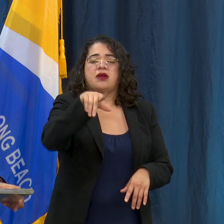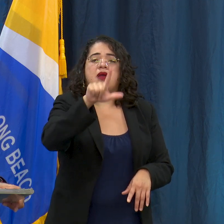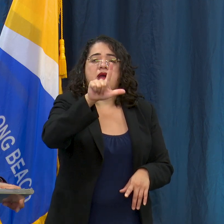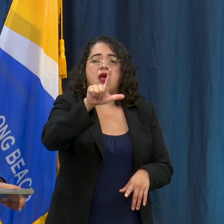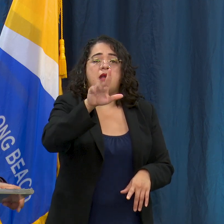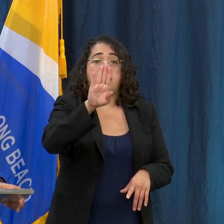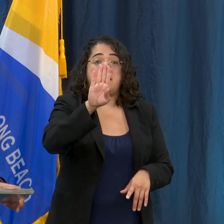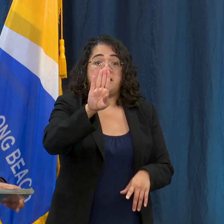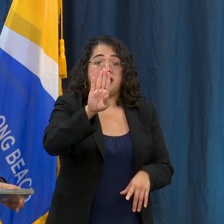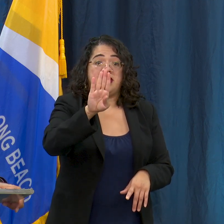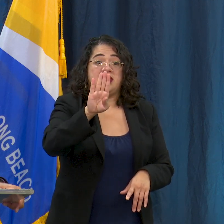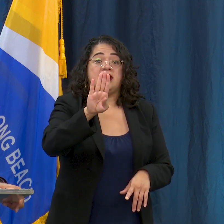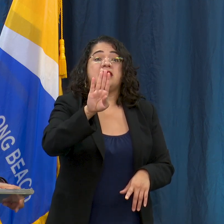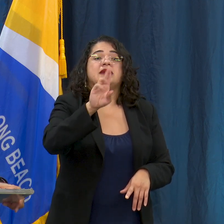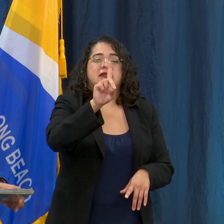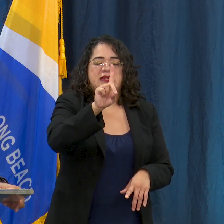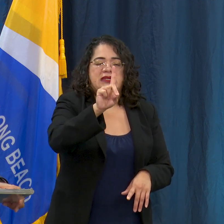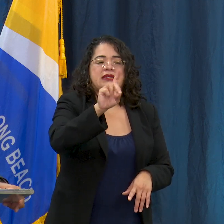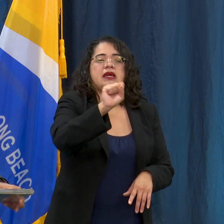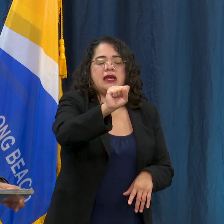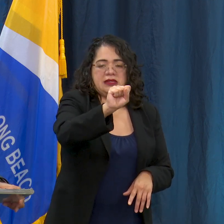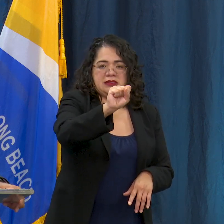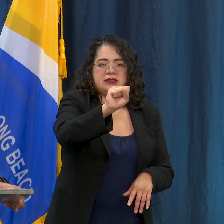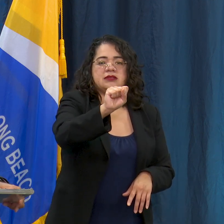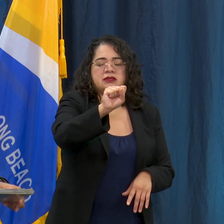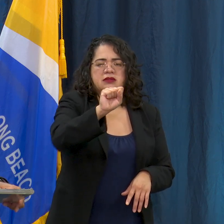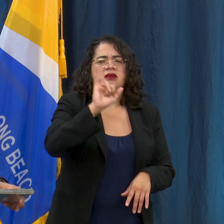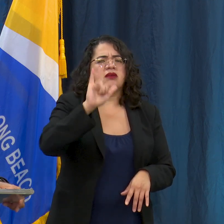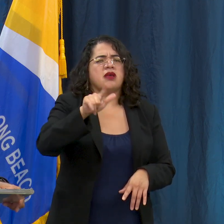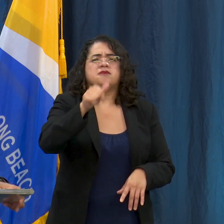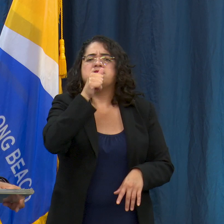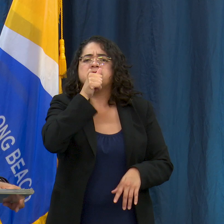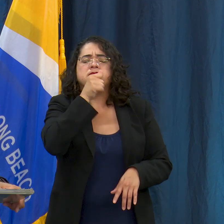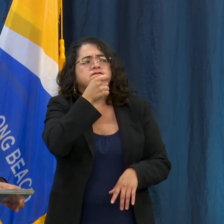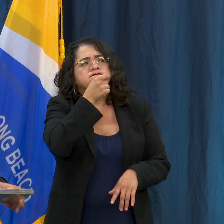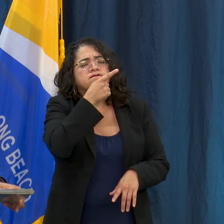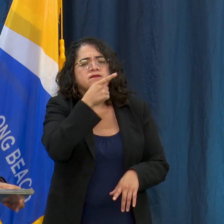that's Long Beach Development Services, LBDS. On the COVID site there should also